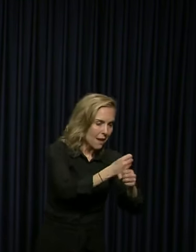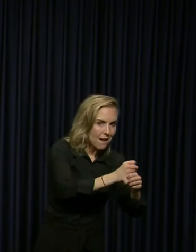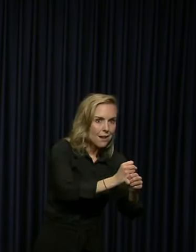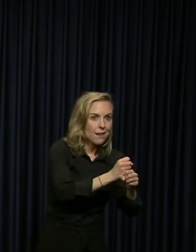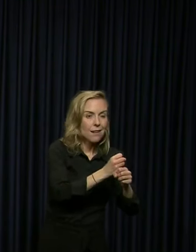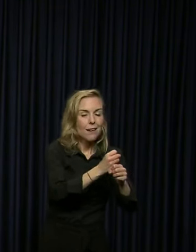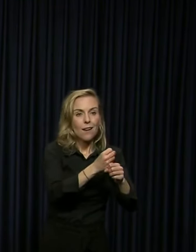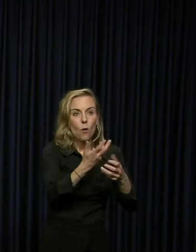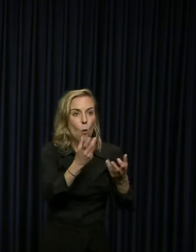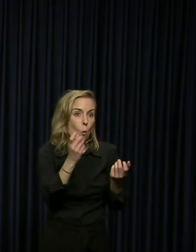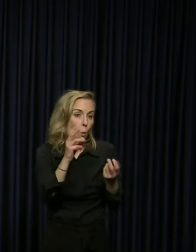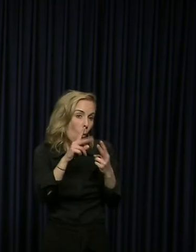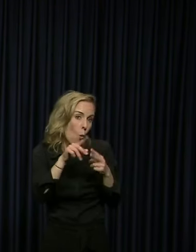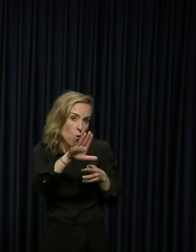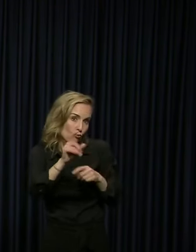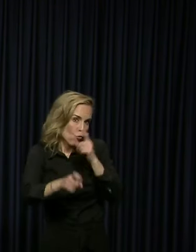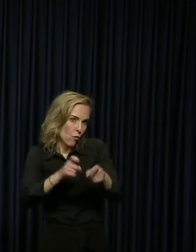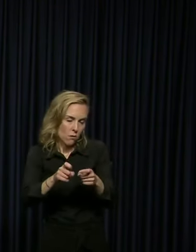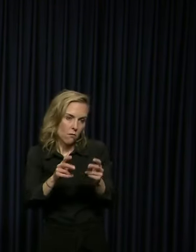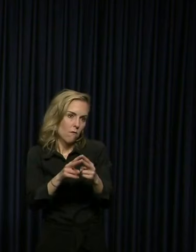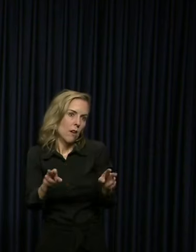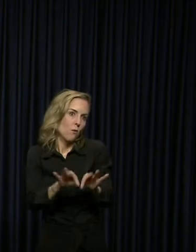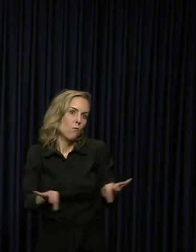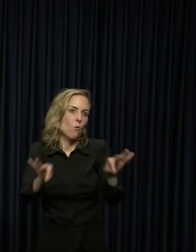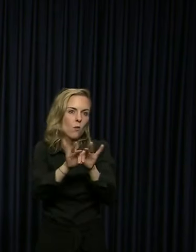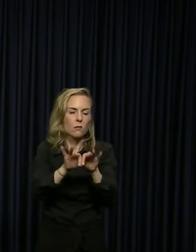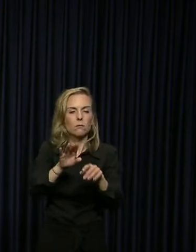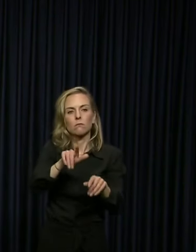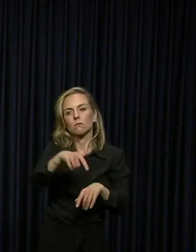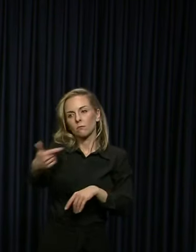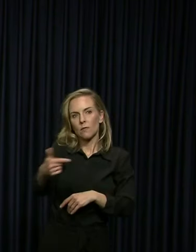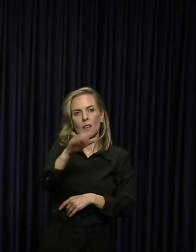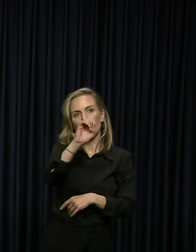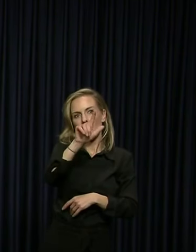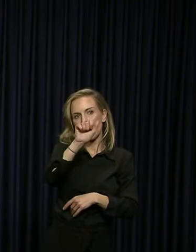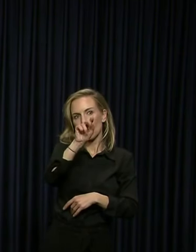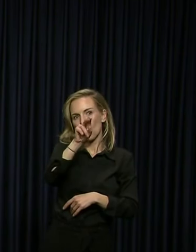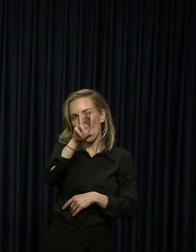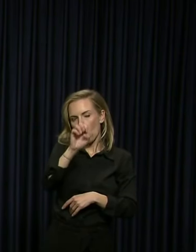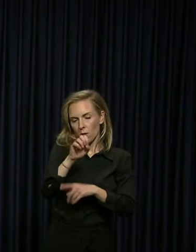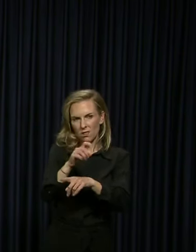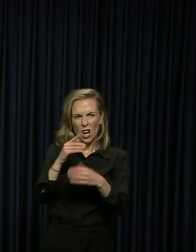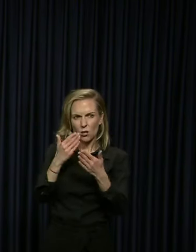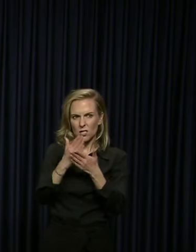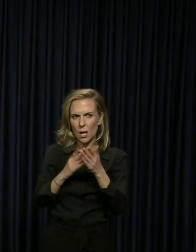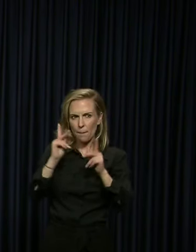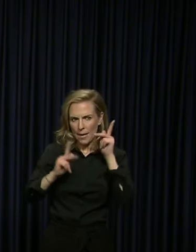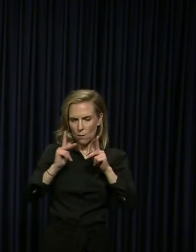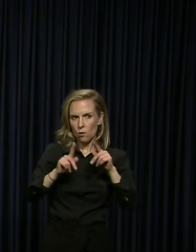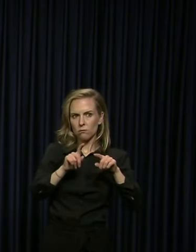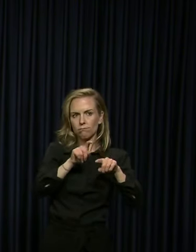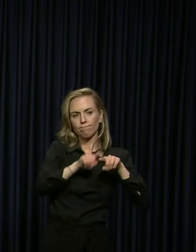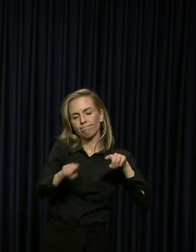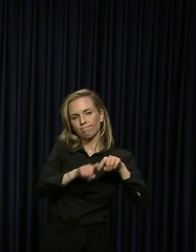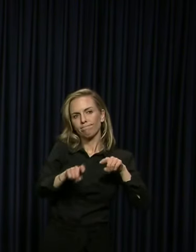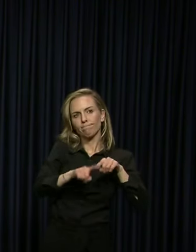ALMOST HAVE TO DRAW A TIGHTER SAGE YOU, A CLOSER BUBBLE. IT'S -- TIGHTER CIRCLE AROUND